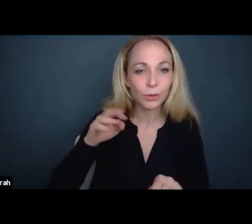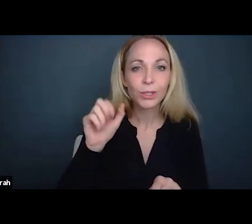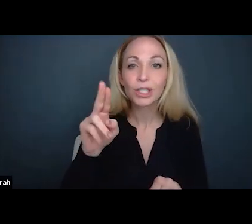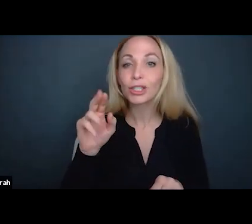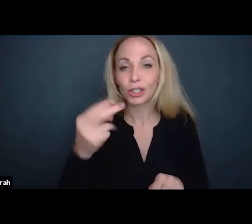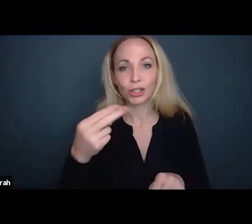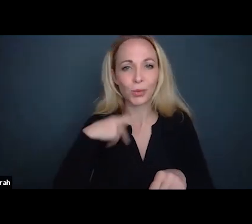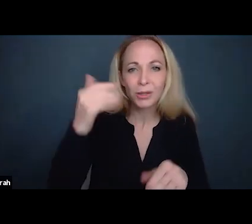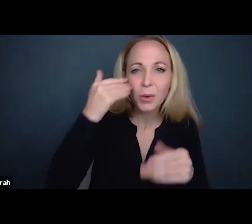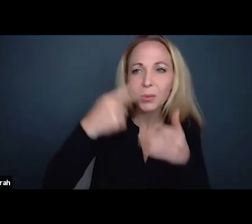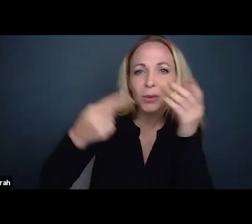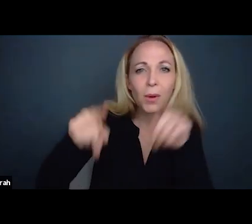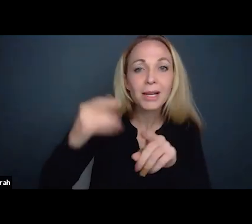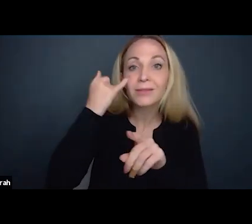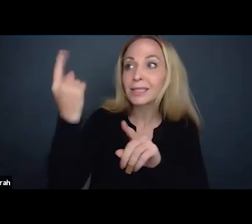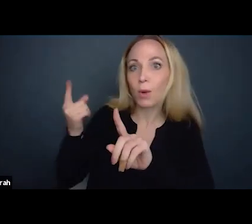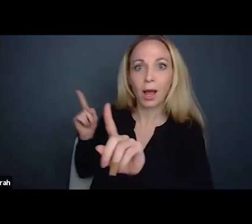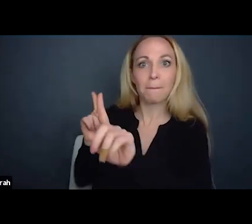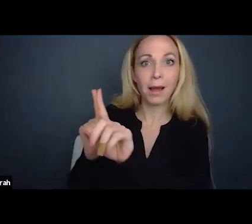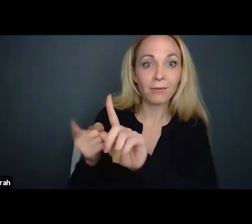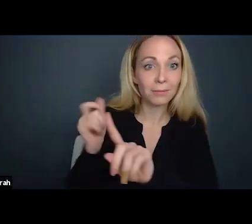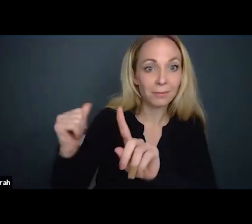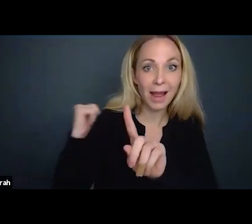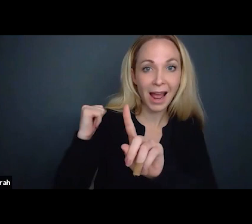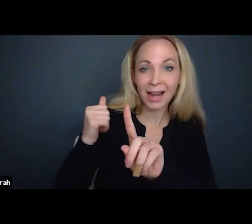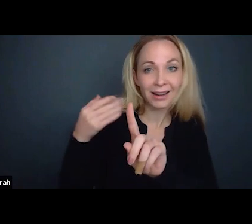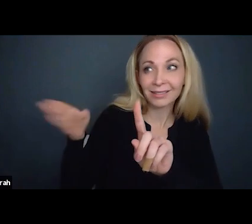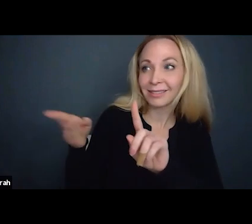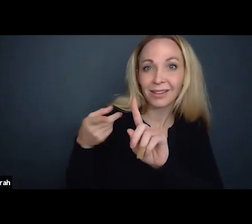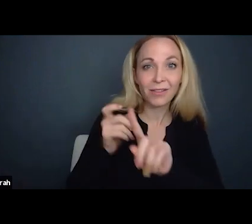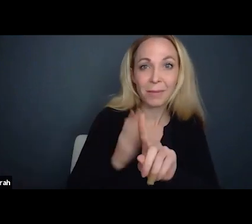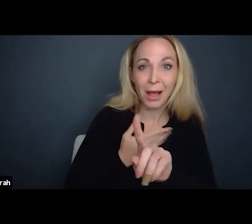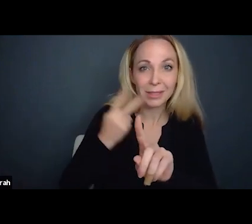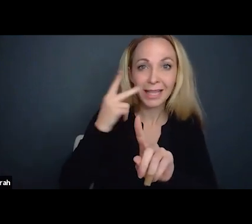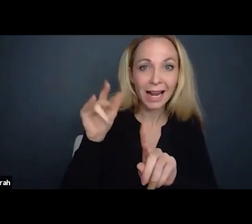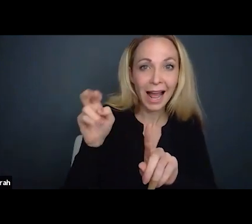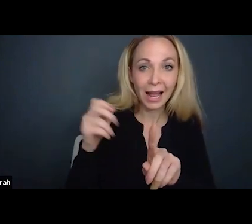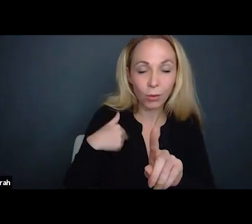If someone comes up from the back, out of our sight lines, it startles us if we don't